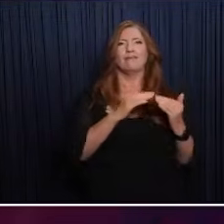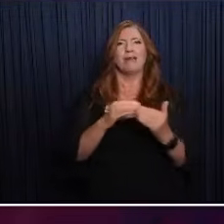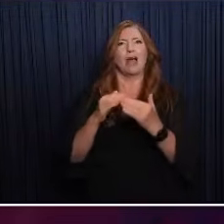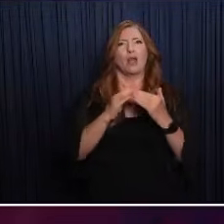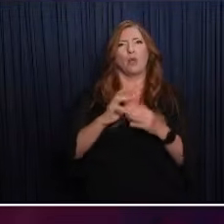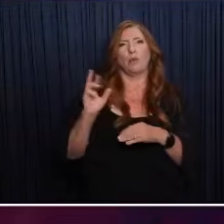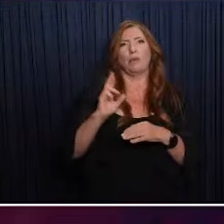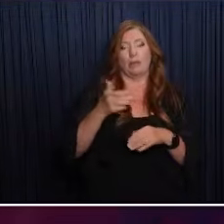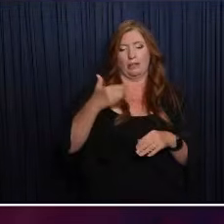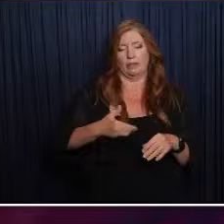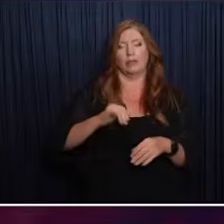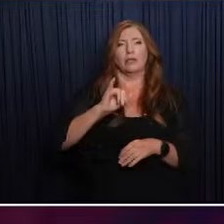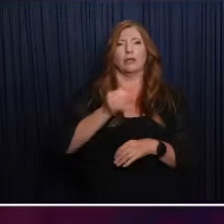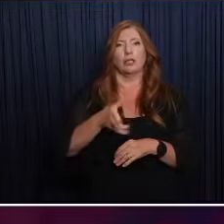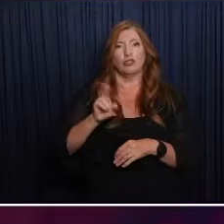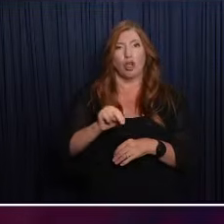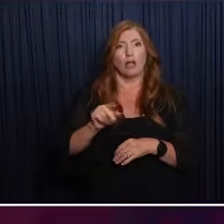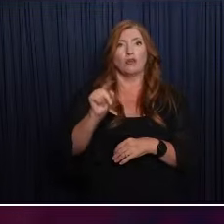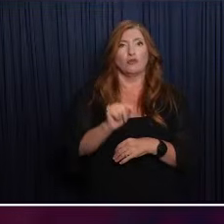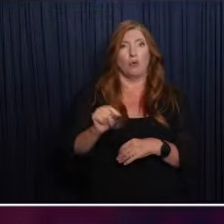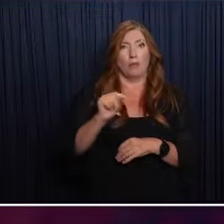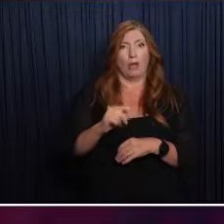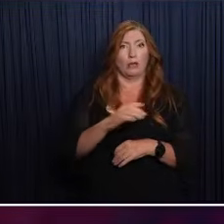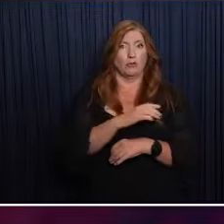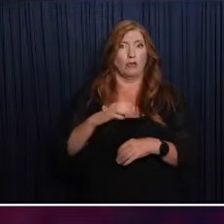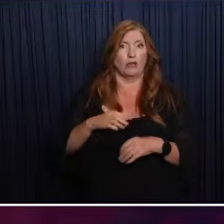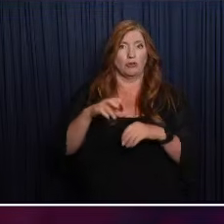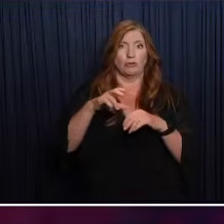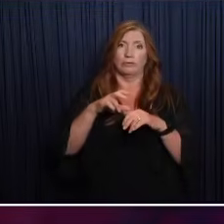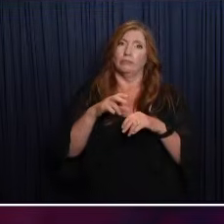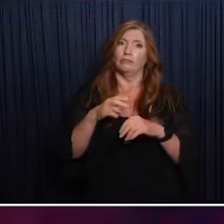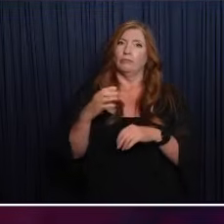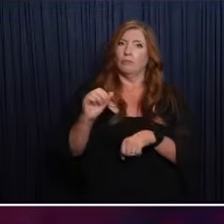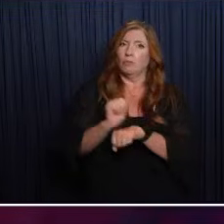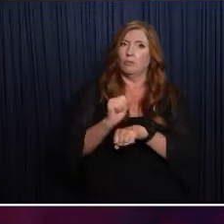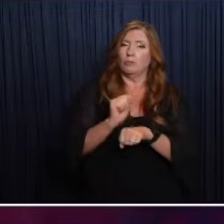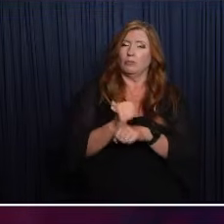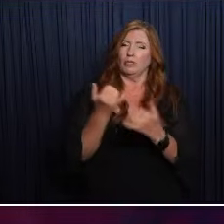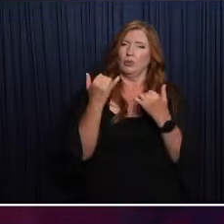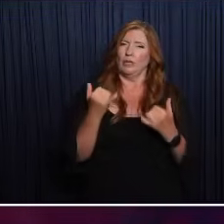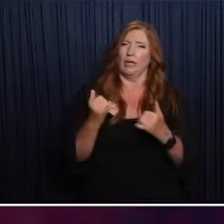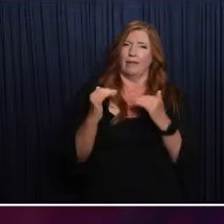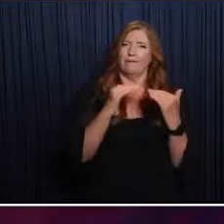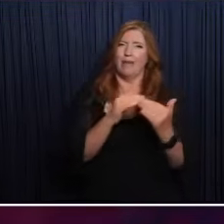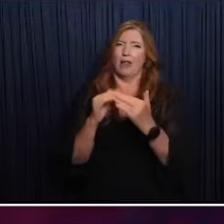IT IS AN HONOR TO SHARE THE STAGE WITH FELLOW REPUBLICANS.